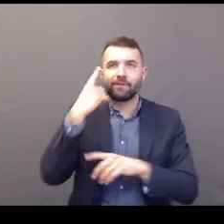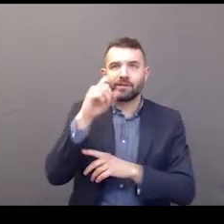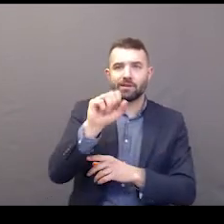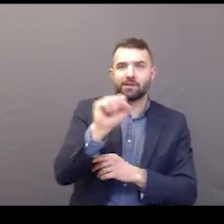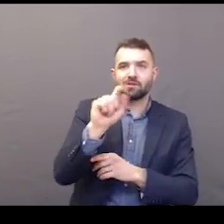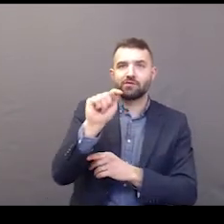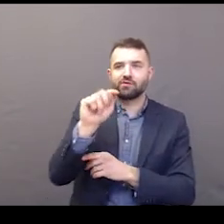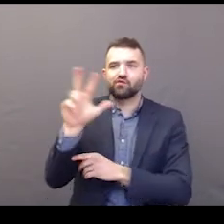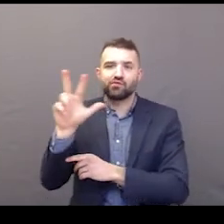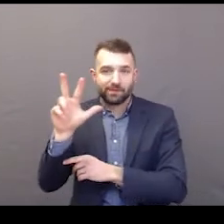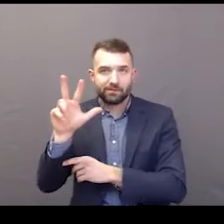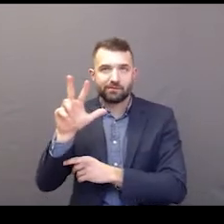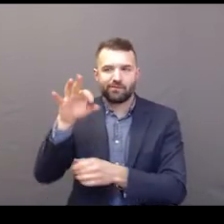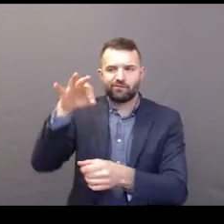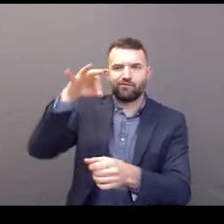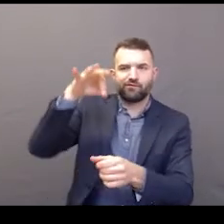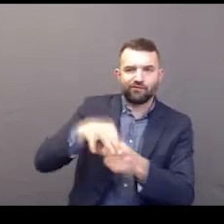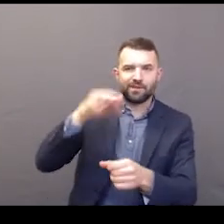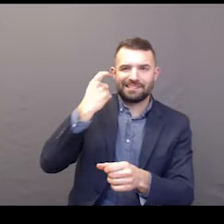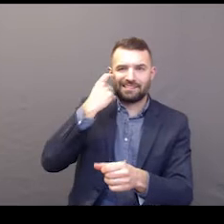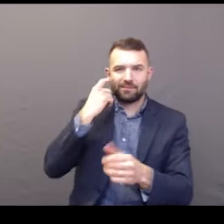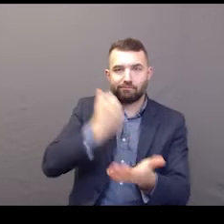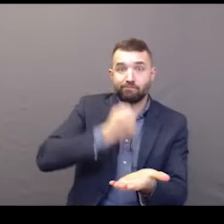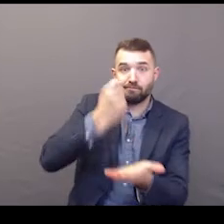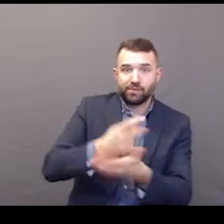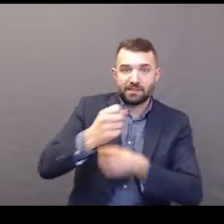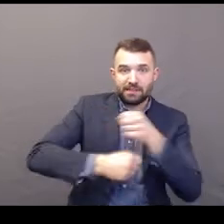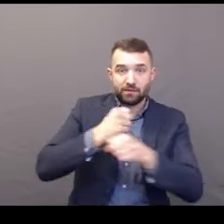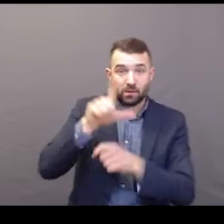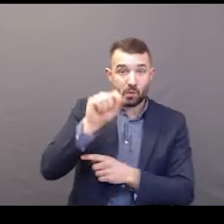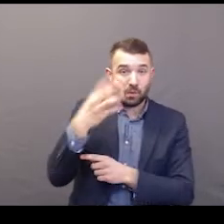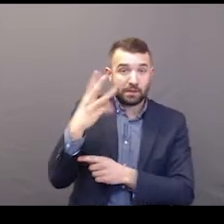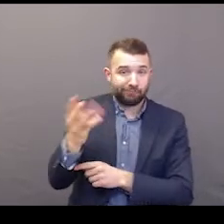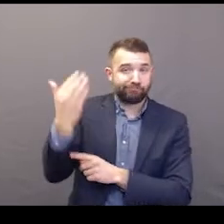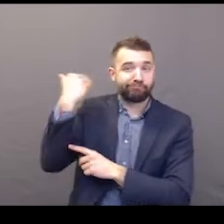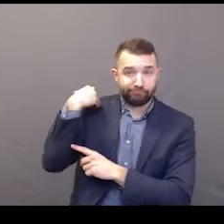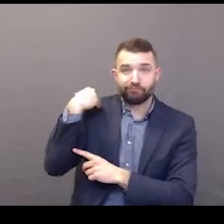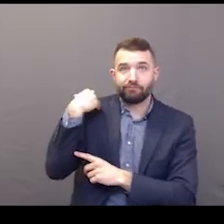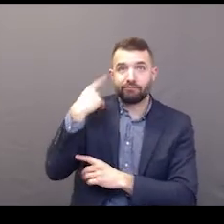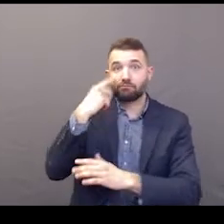which was approved by voters in 2016. The anticipated date for when BRT service will